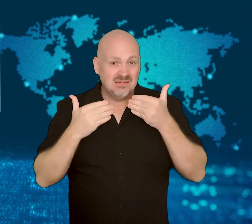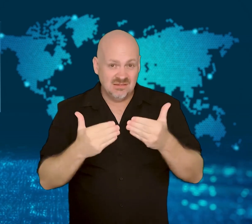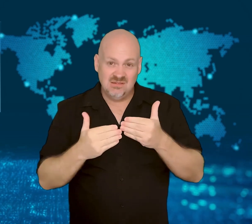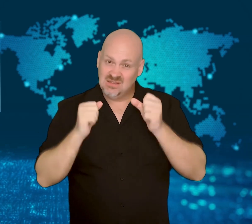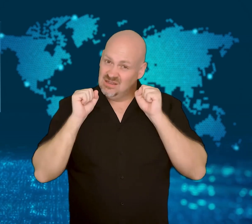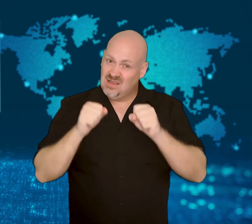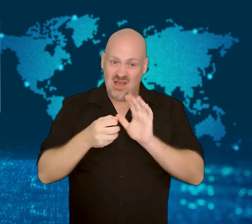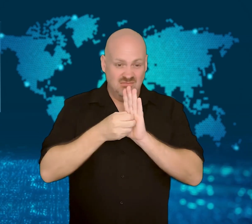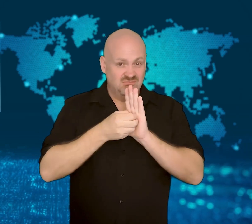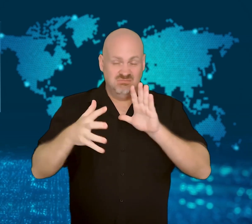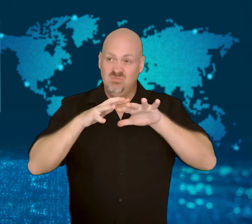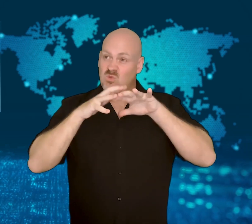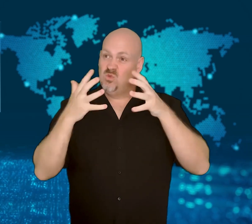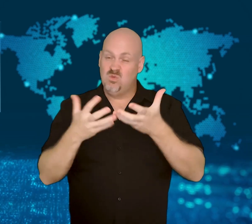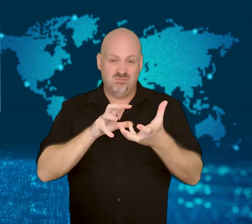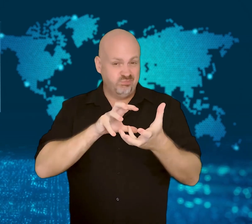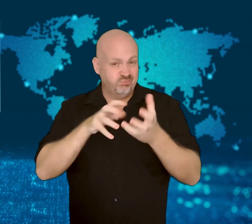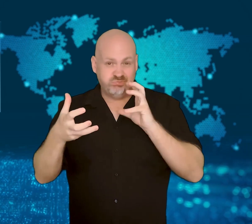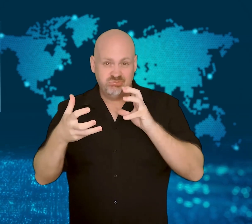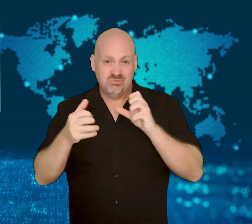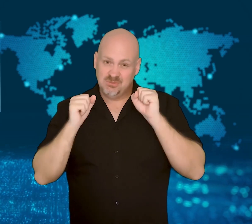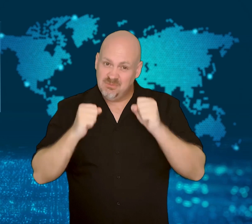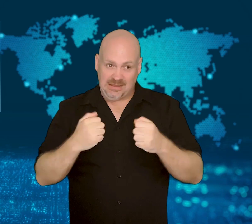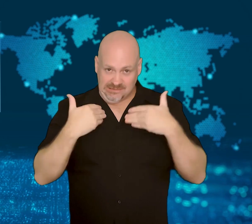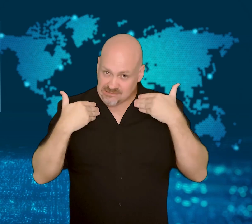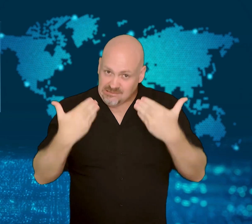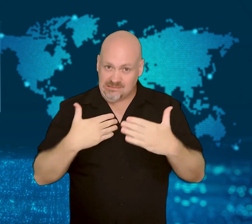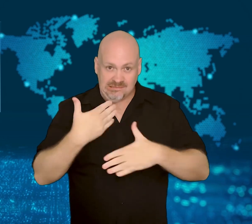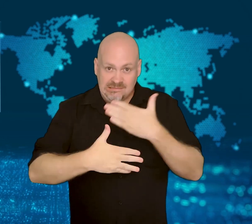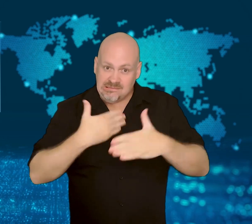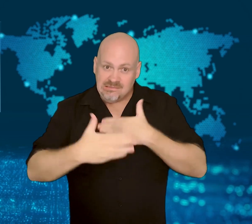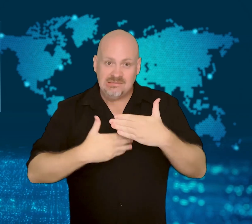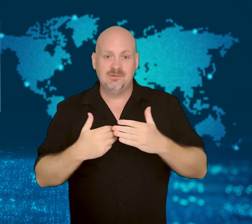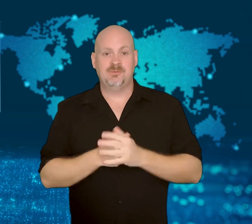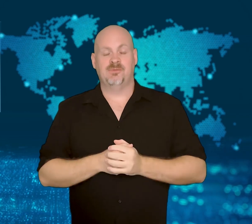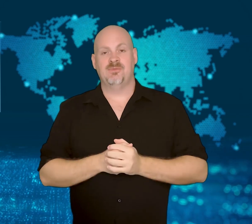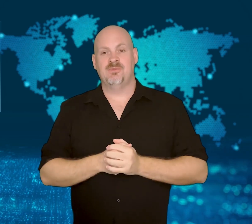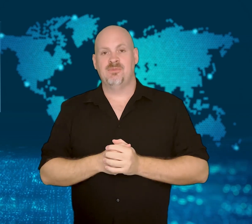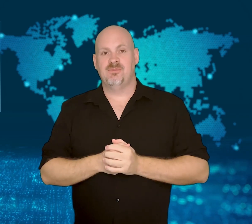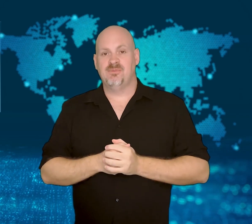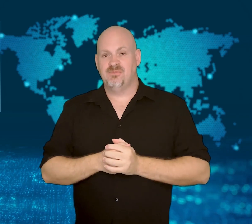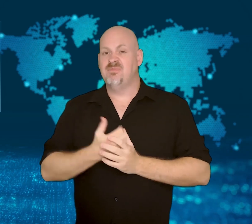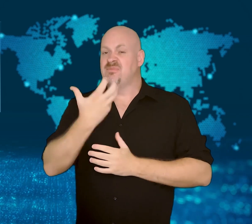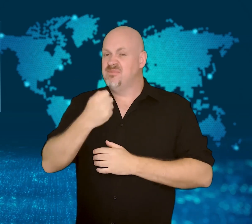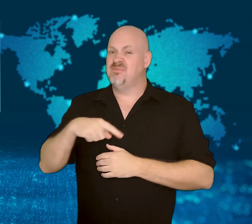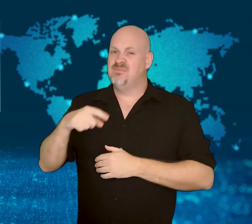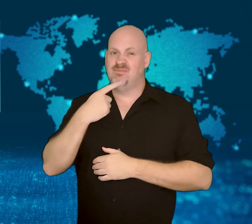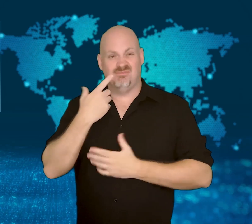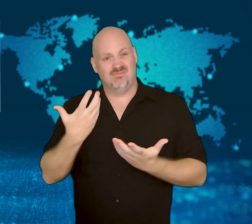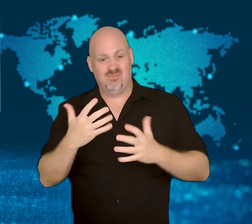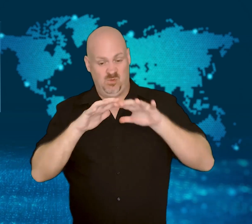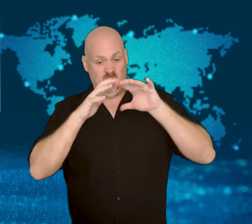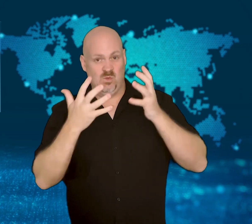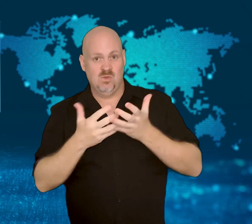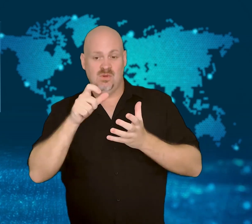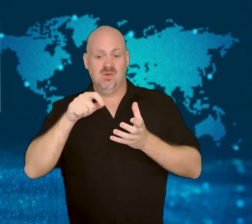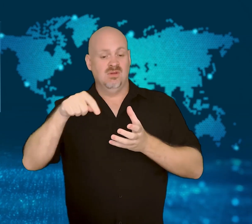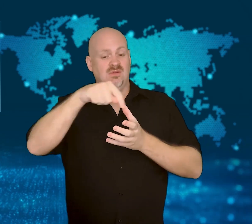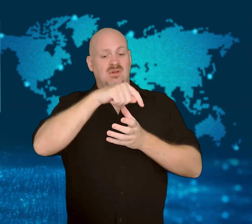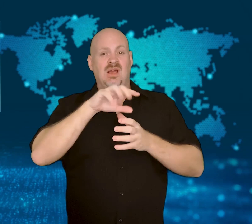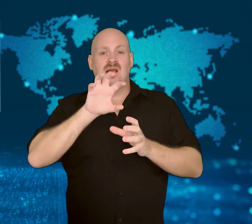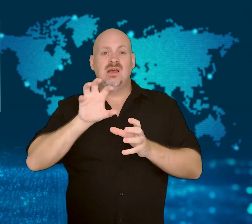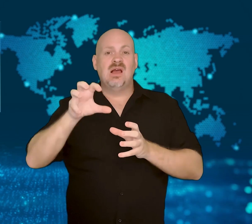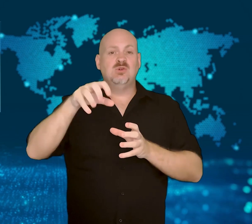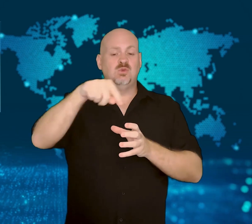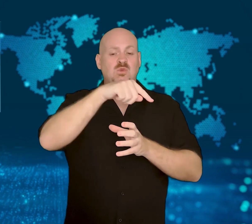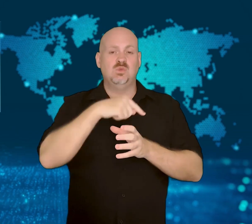Some say Pakistan is suffering the consequences of